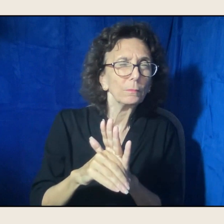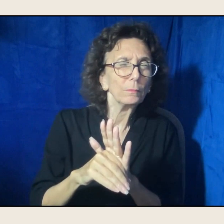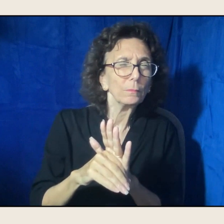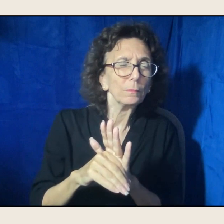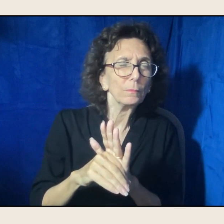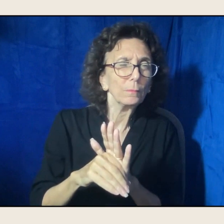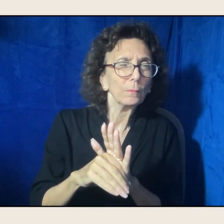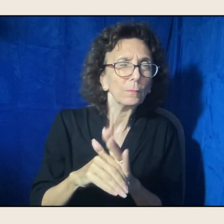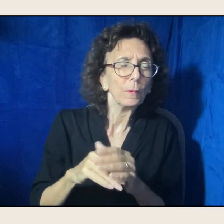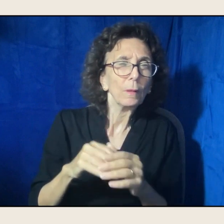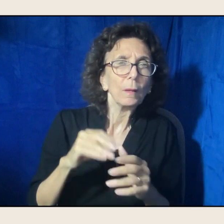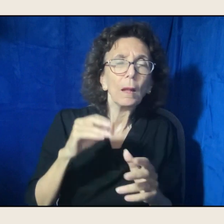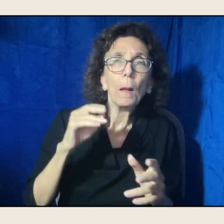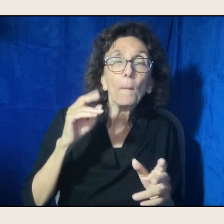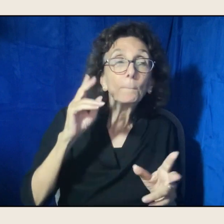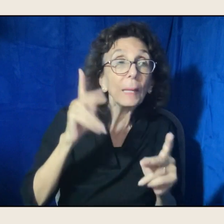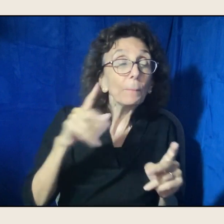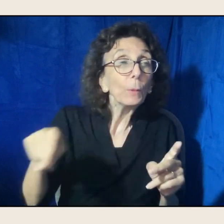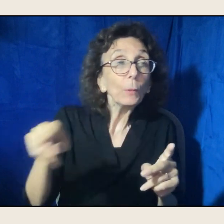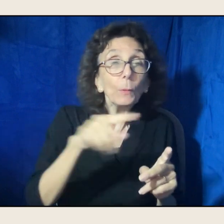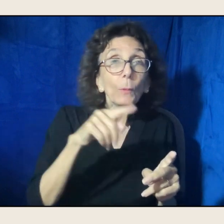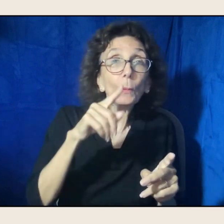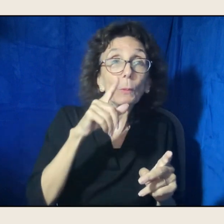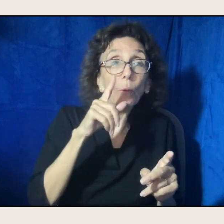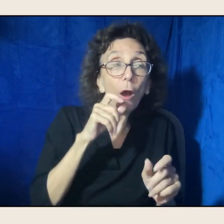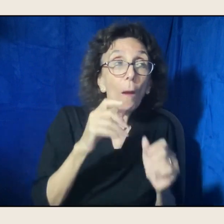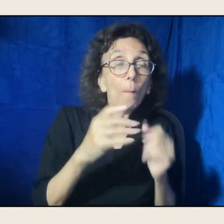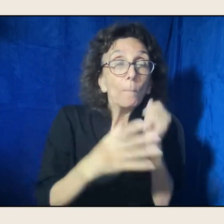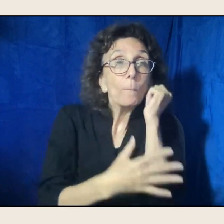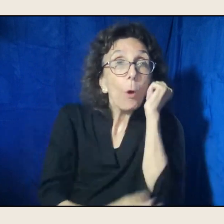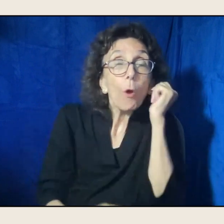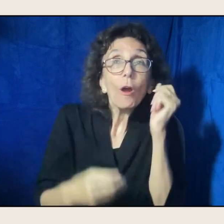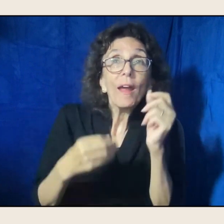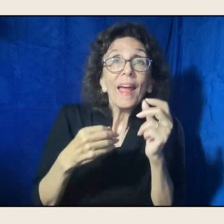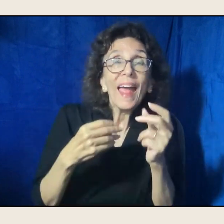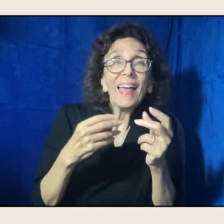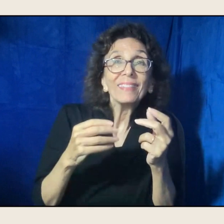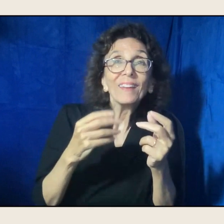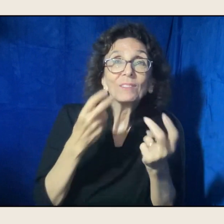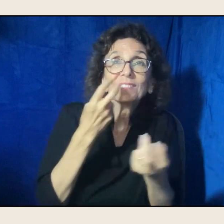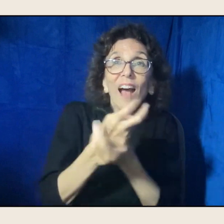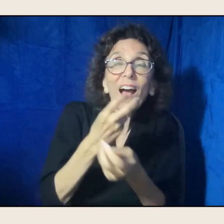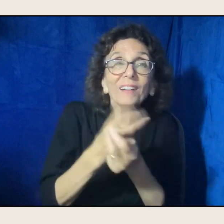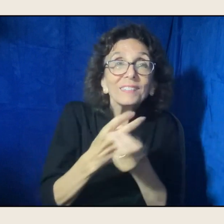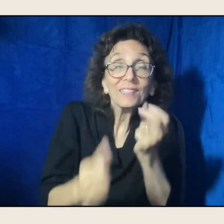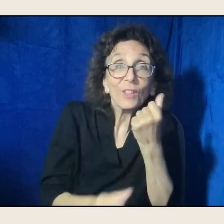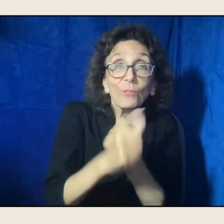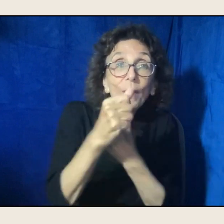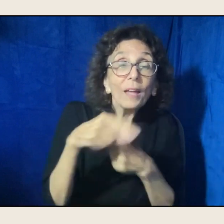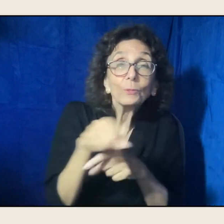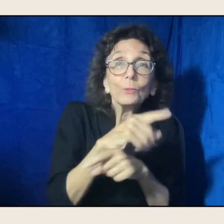people who are being endangered by an invisible threat, especially children, but the abstraction was money.